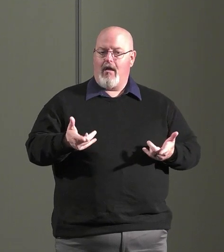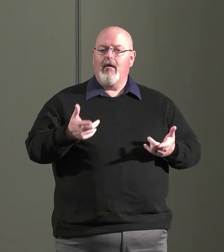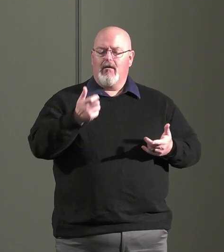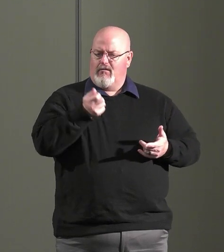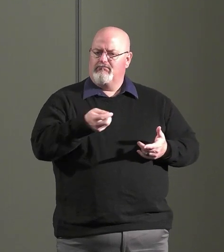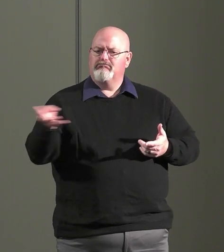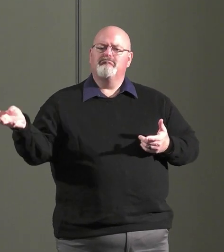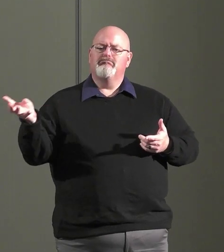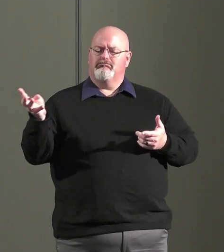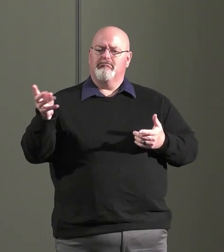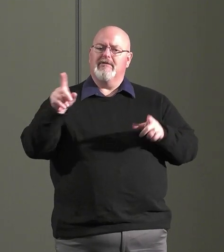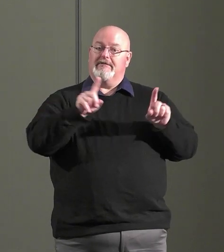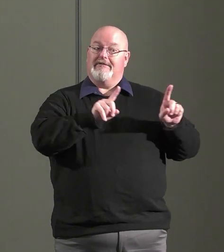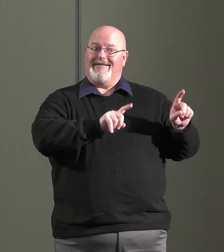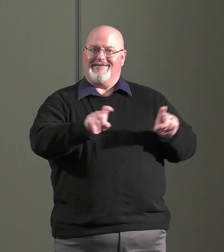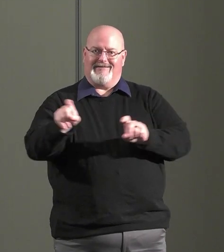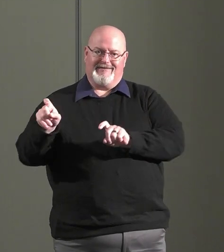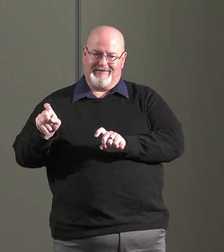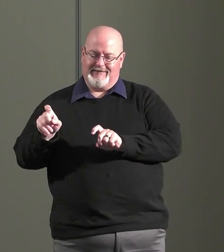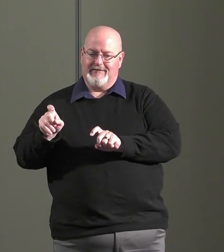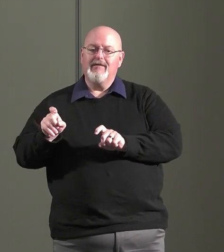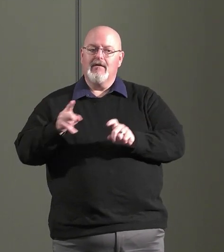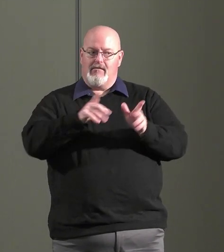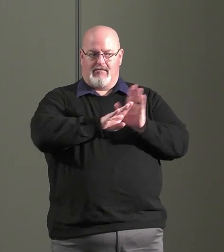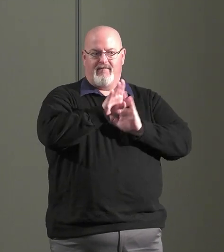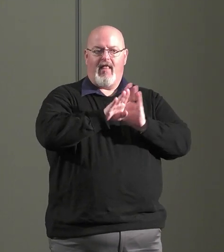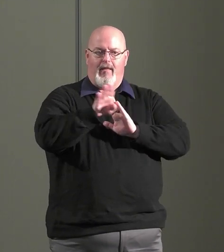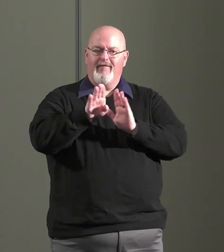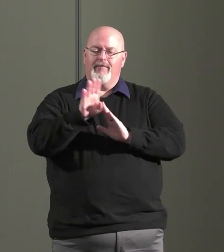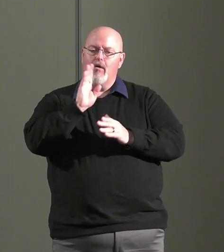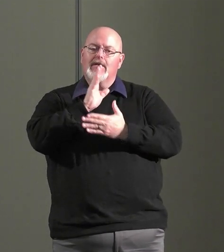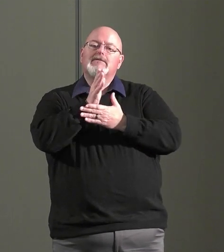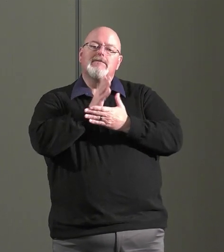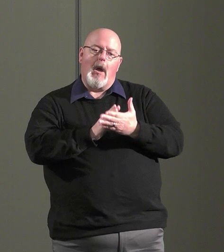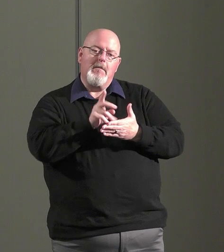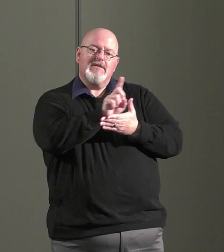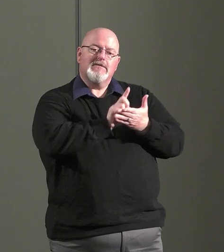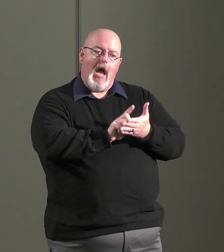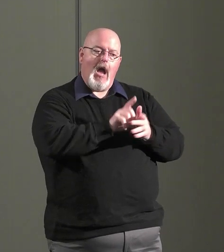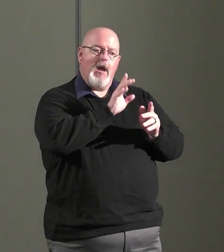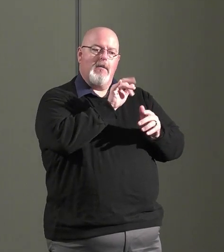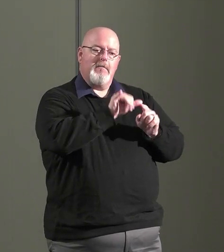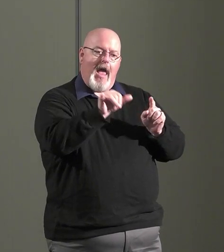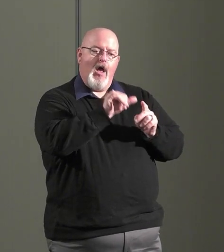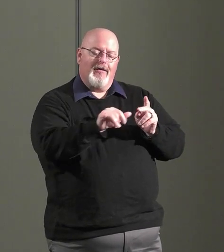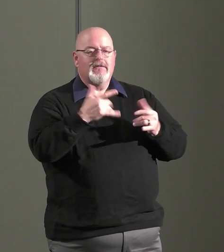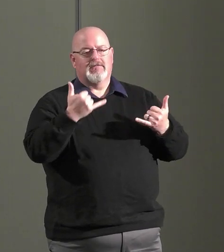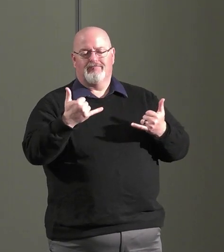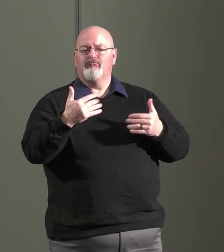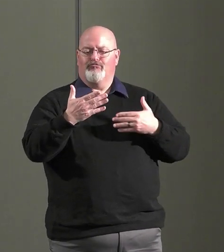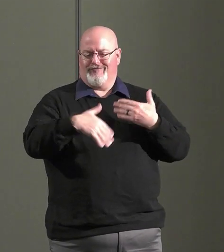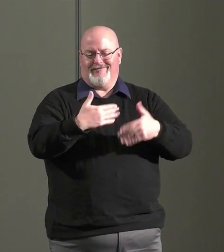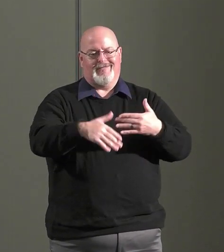these tests, that have been developed for some design patterns it is a continuing process.